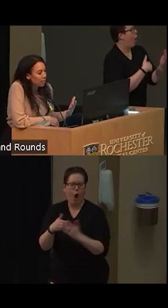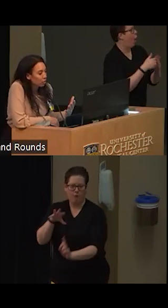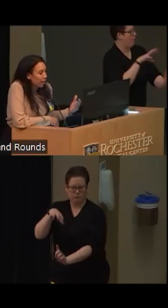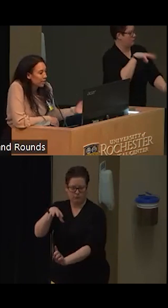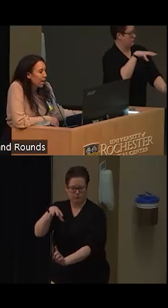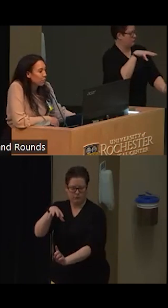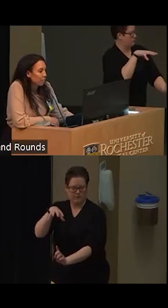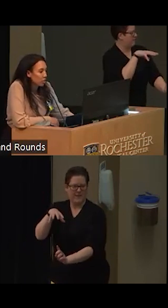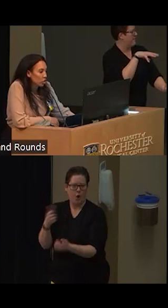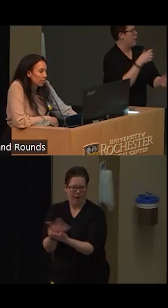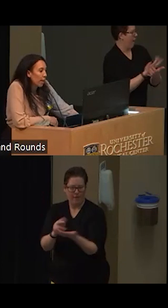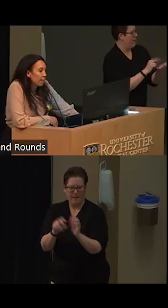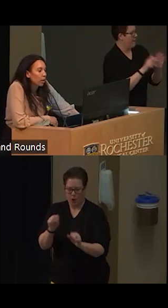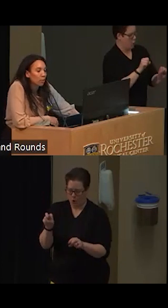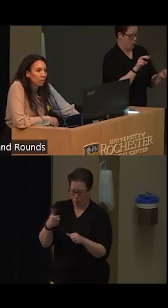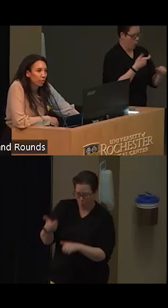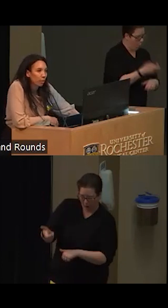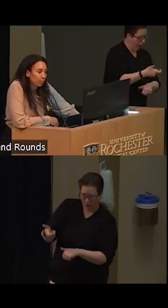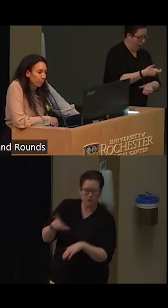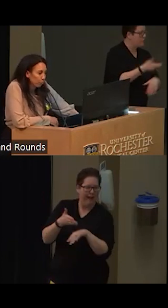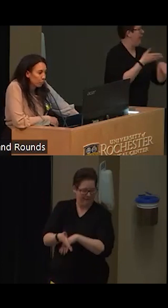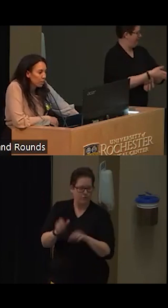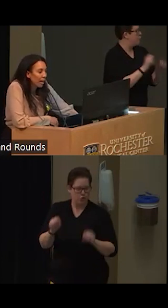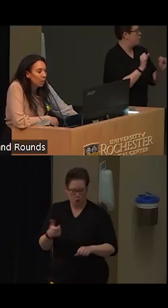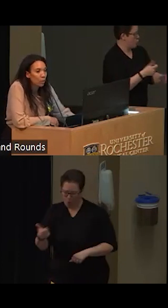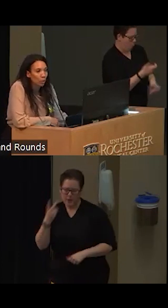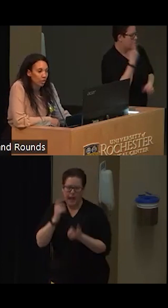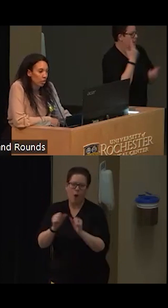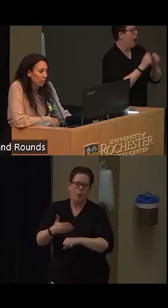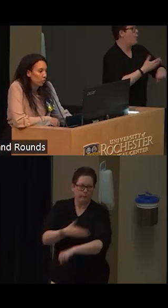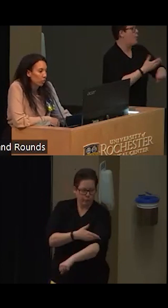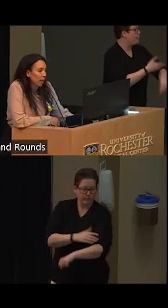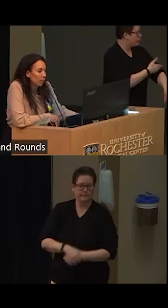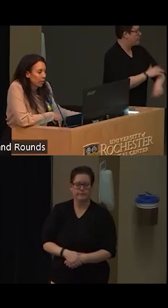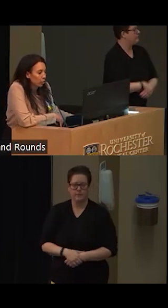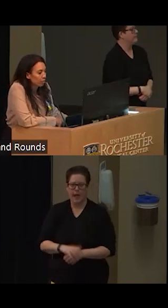was a lot of direct observation that that could be reviewed how we work with each other what our